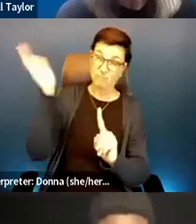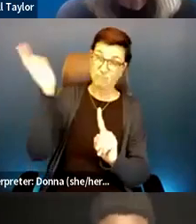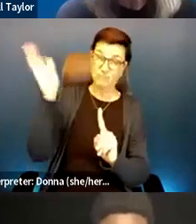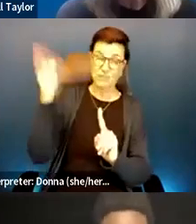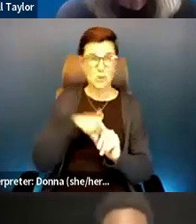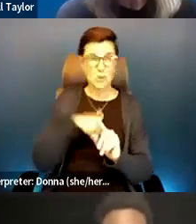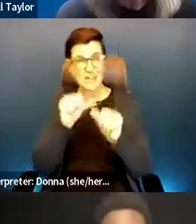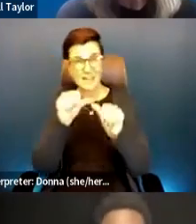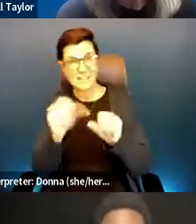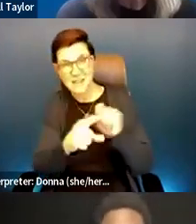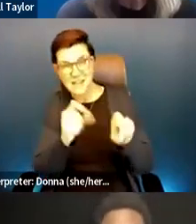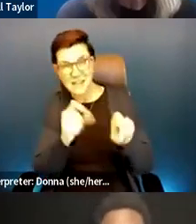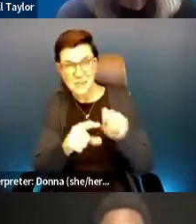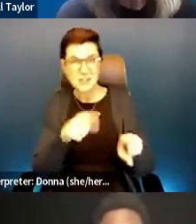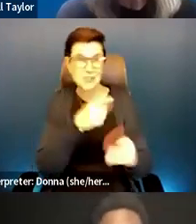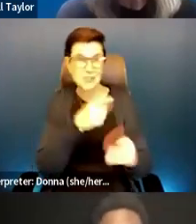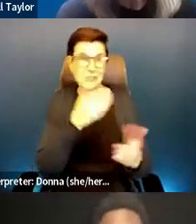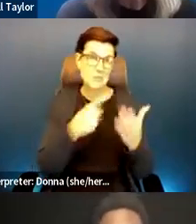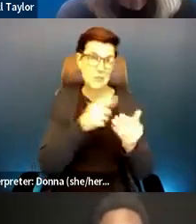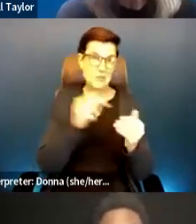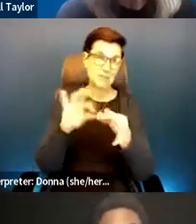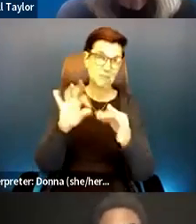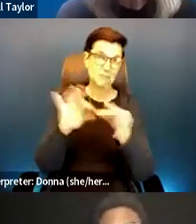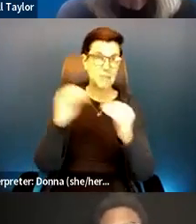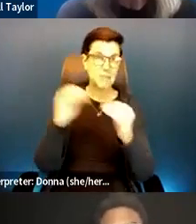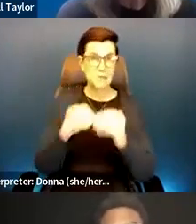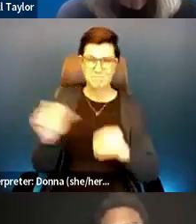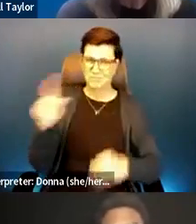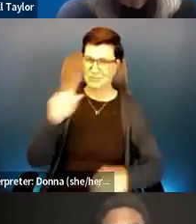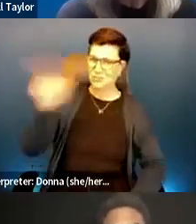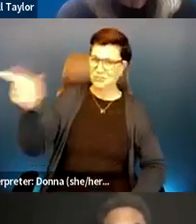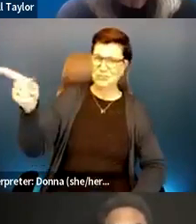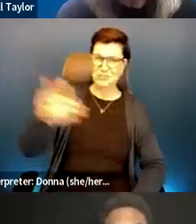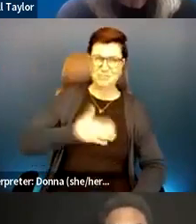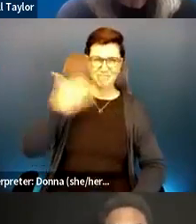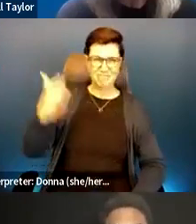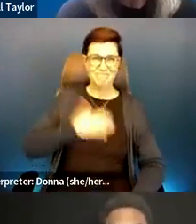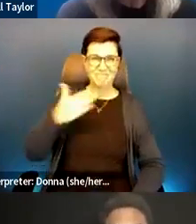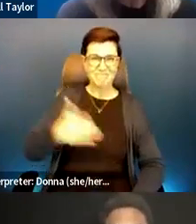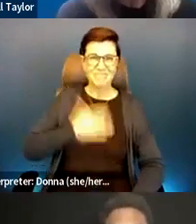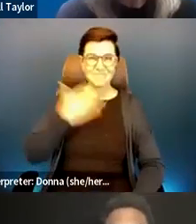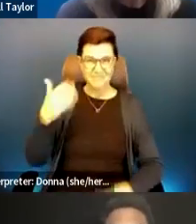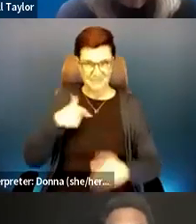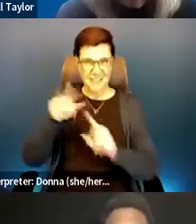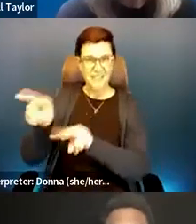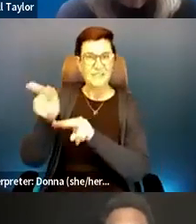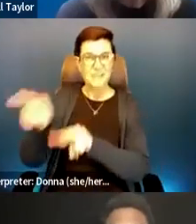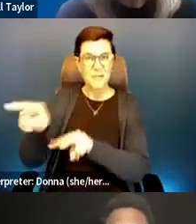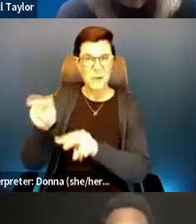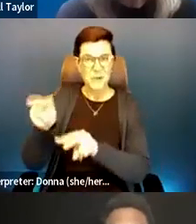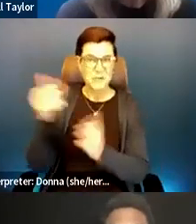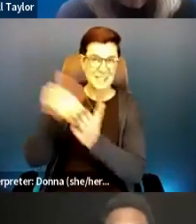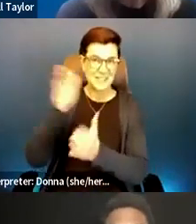and perhaps provide some input to you as well. Absolutely. I very much appreciate that. Look forward to it. Thank you so much for inviting me.